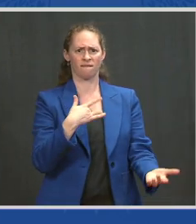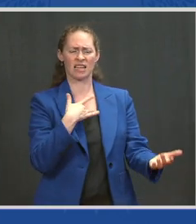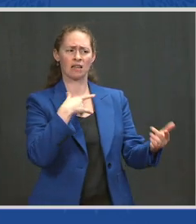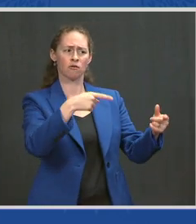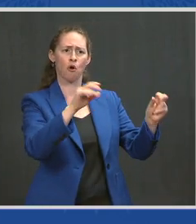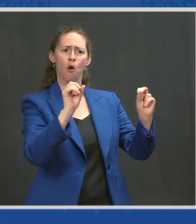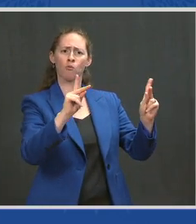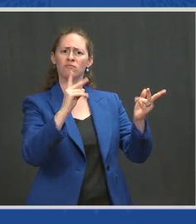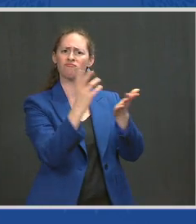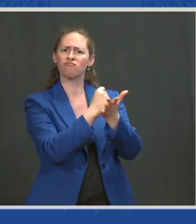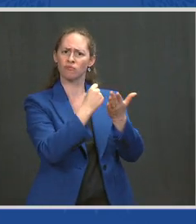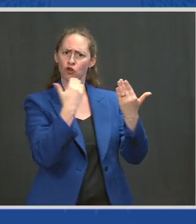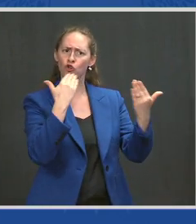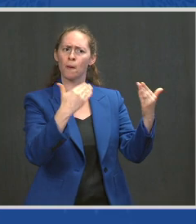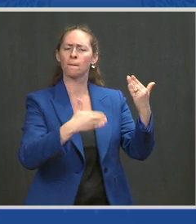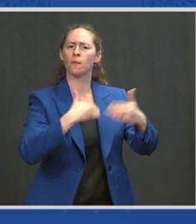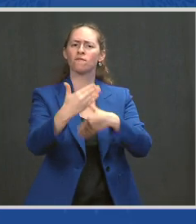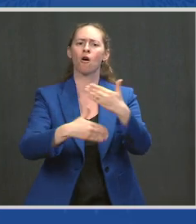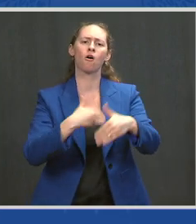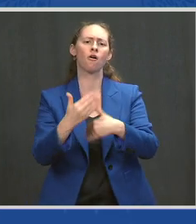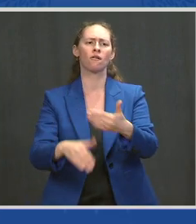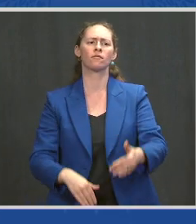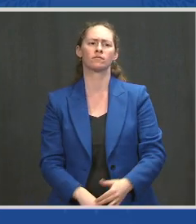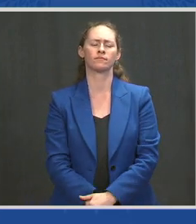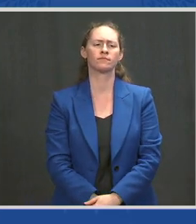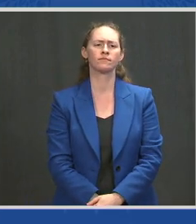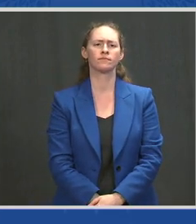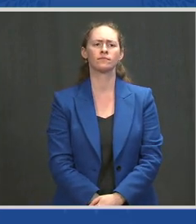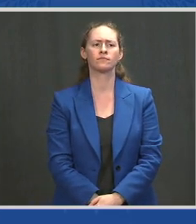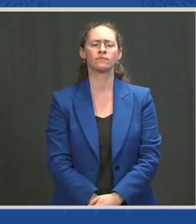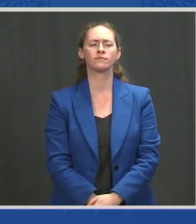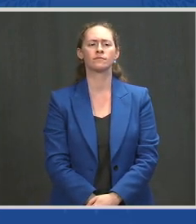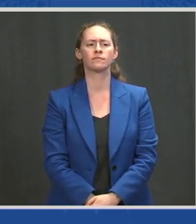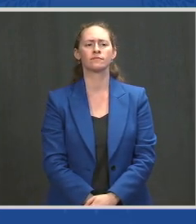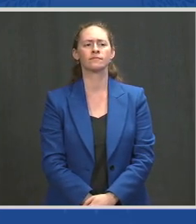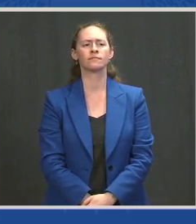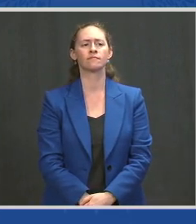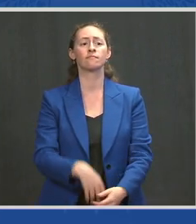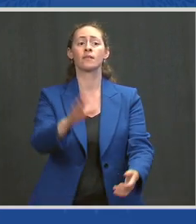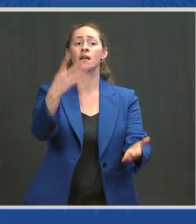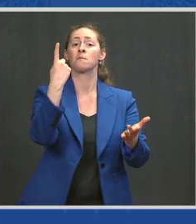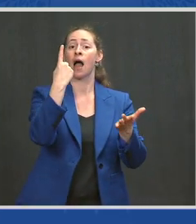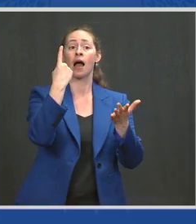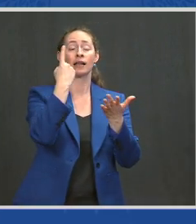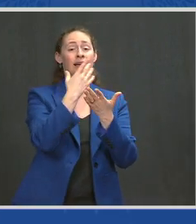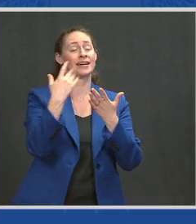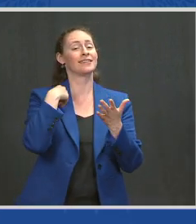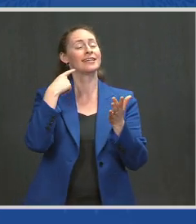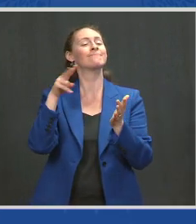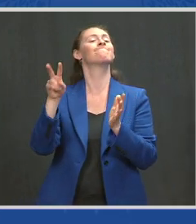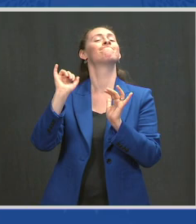And I think that one of the things that I noticed when we had the larger meeting is that people who are